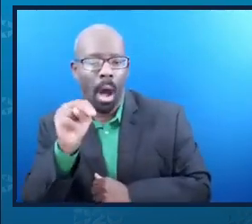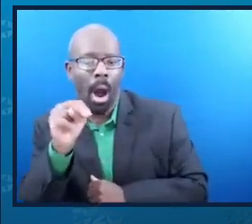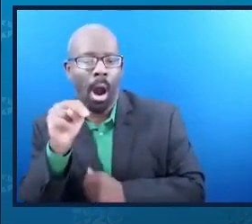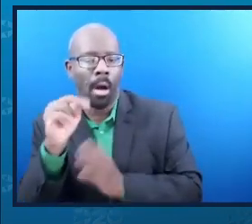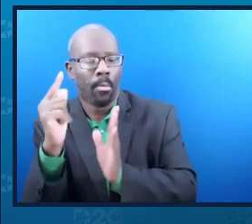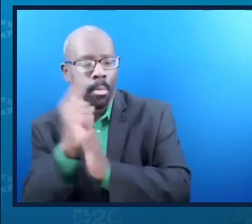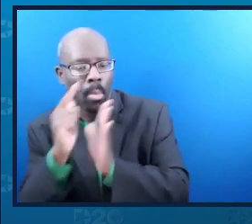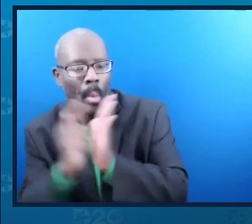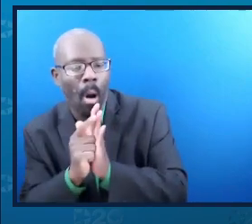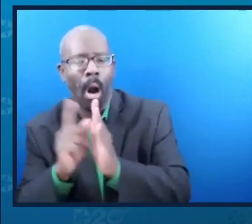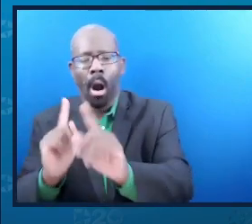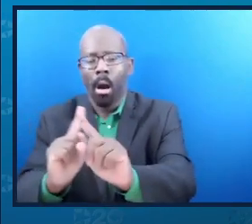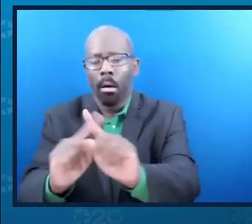WE DO NOW.